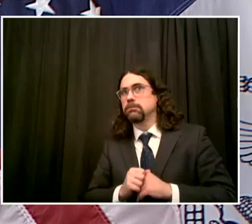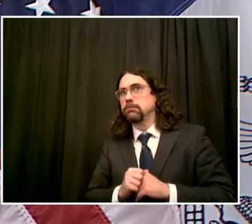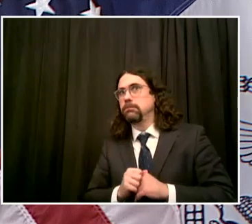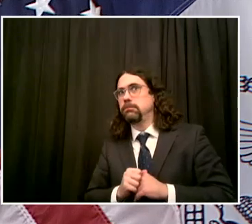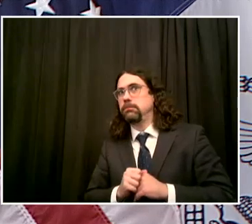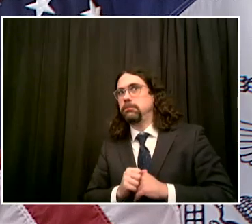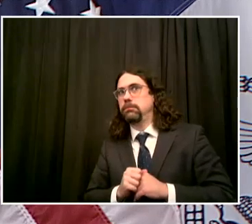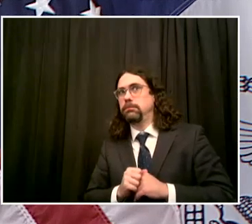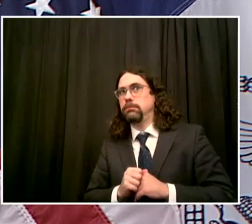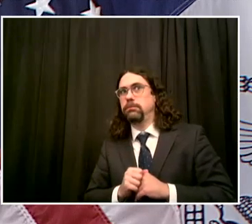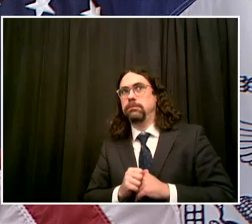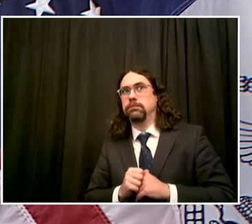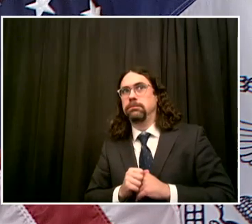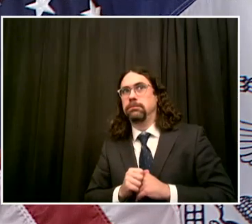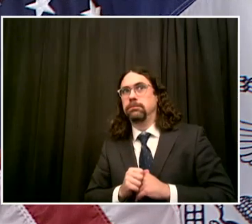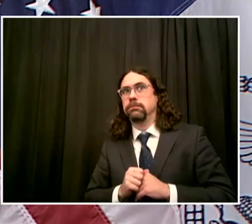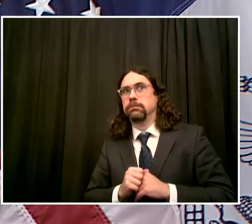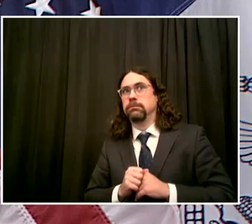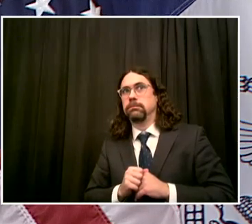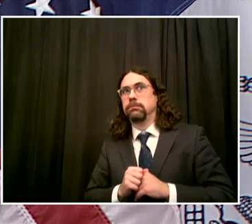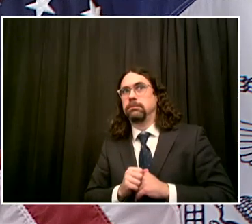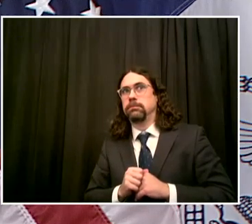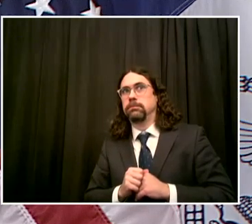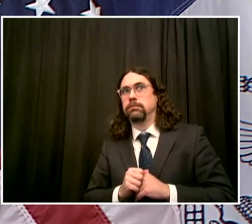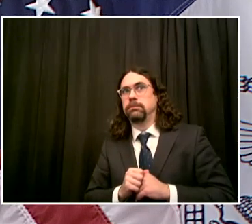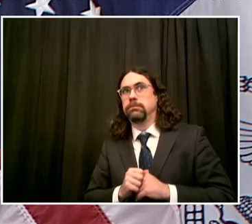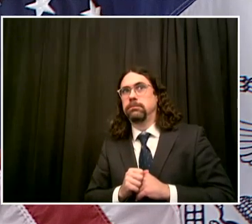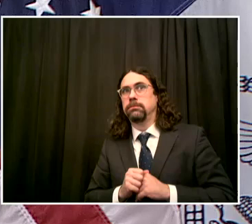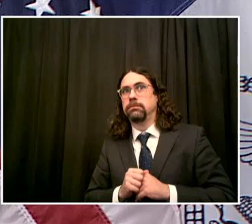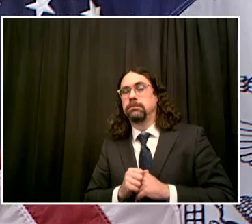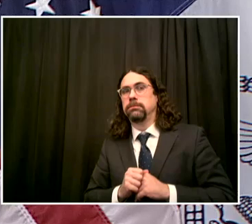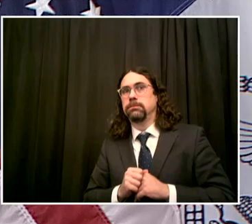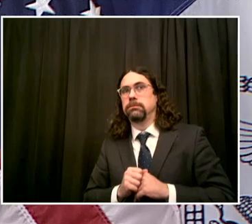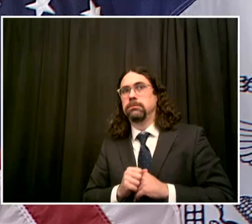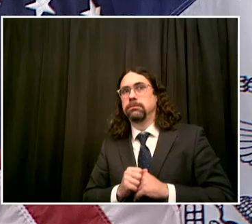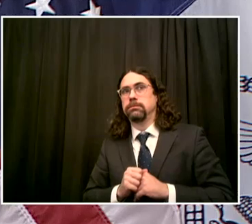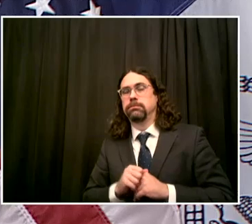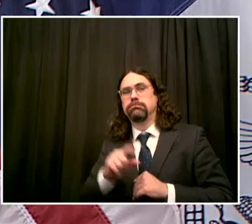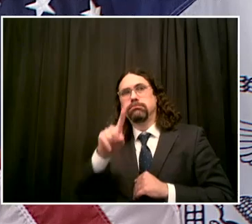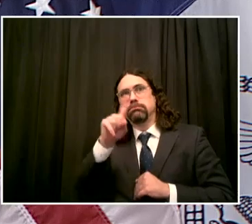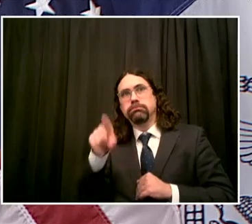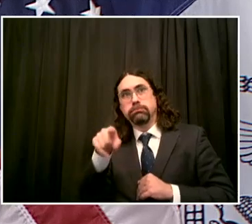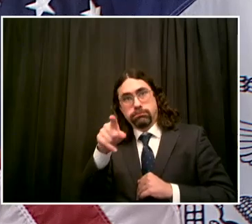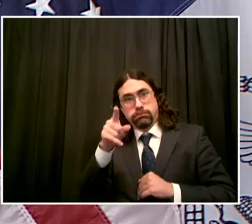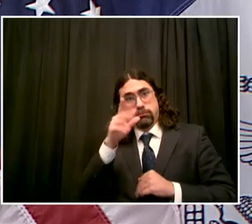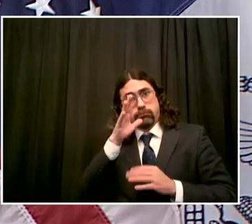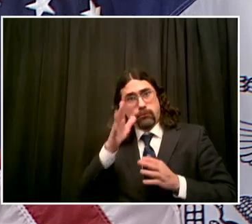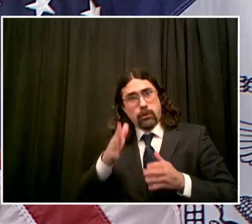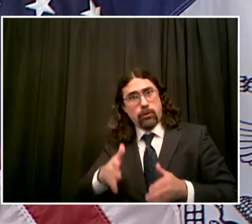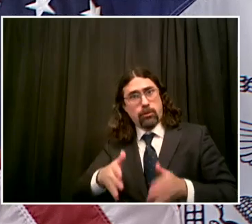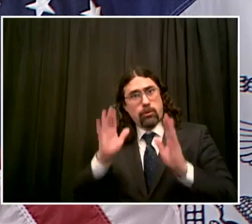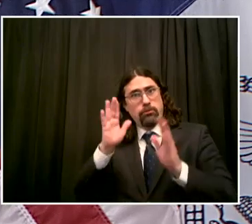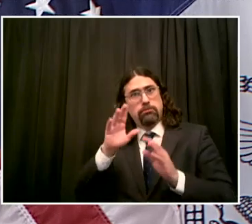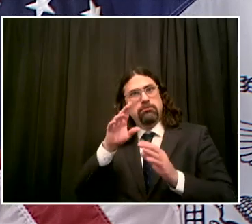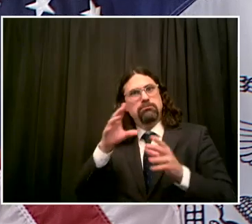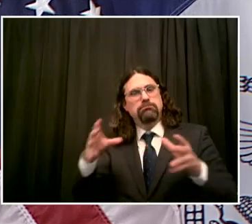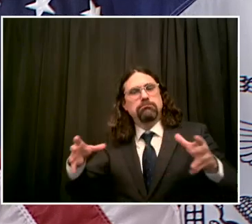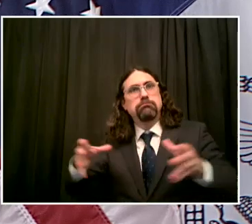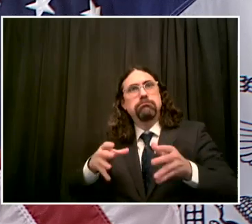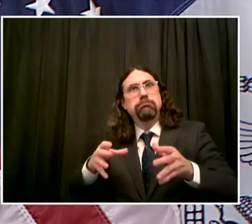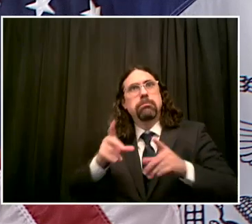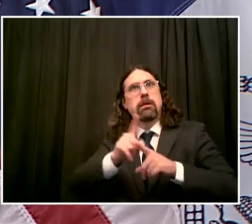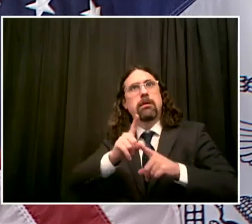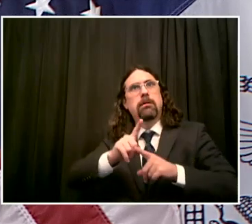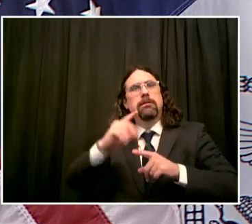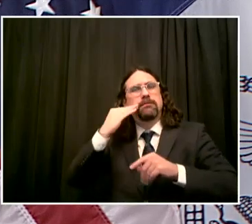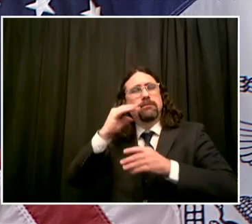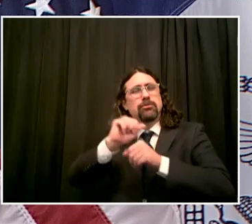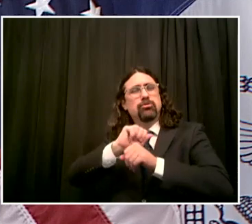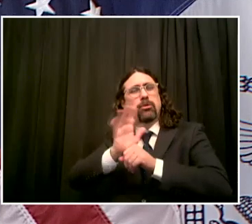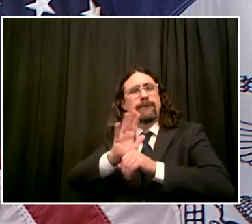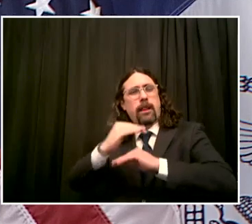ATTACHING HOUSE OF WSHORIP.